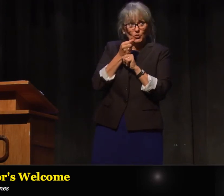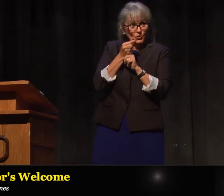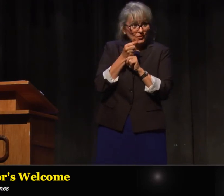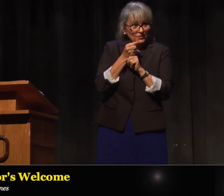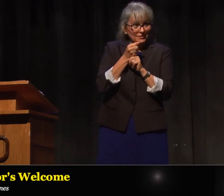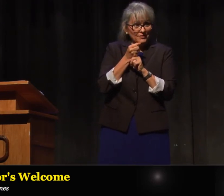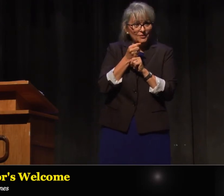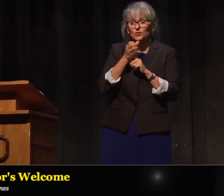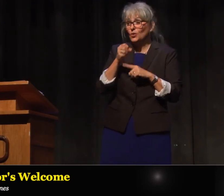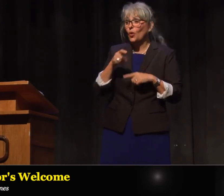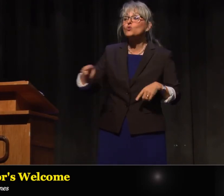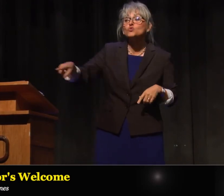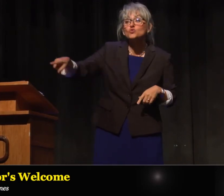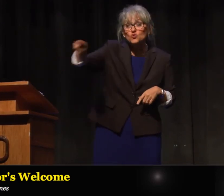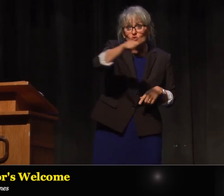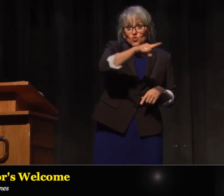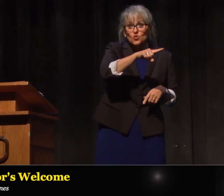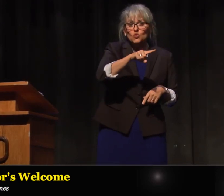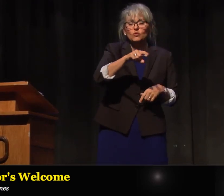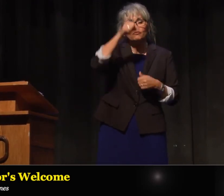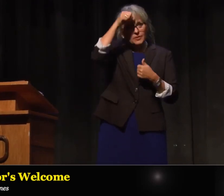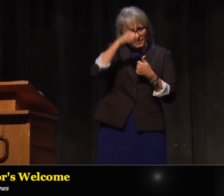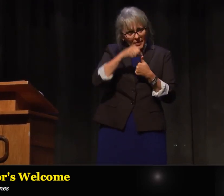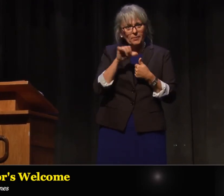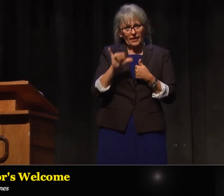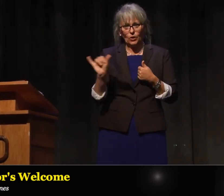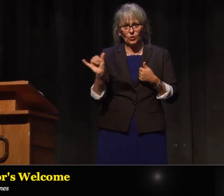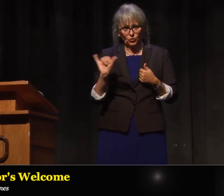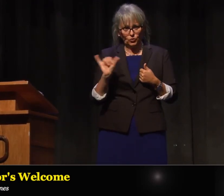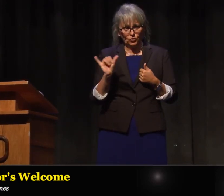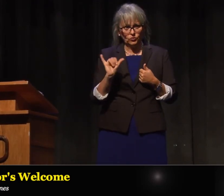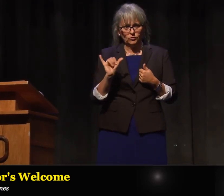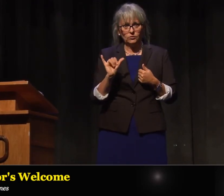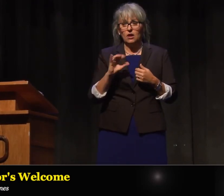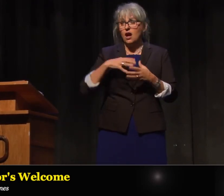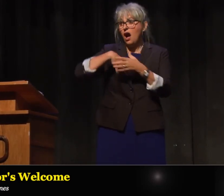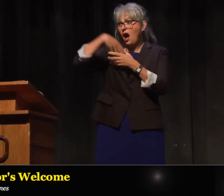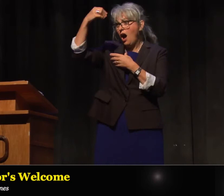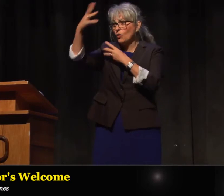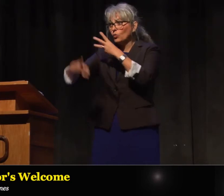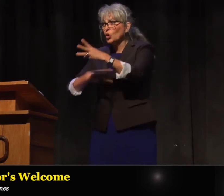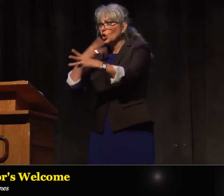Special suit that he wore. So you in life remember that as well.